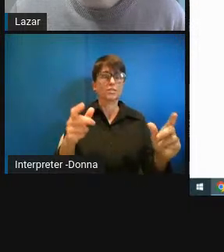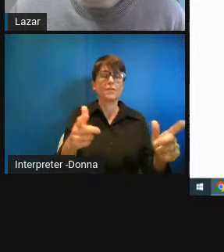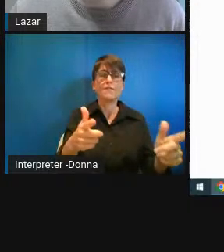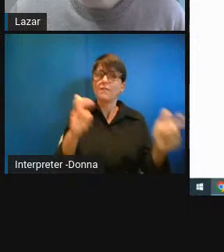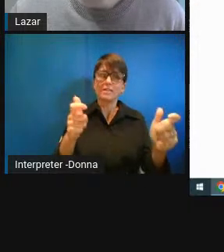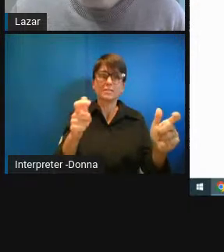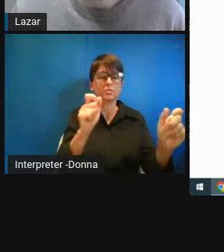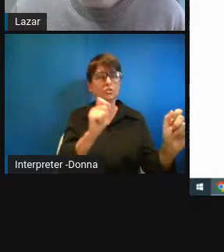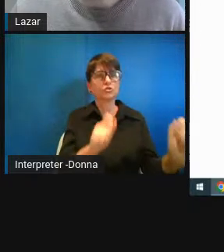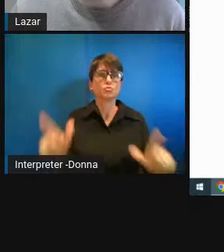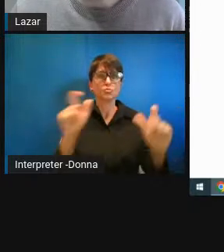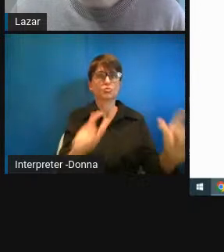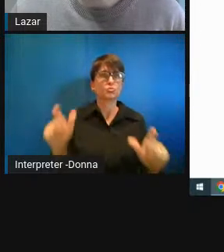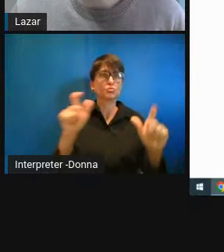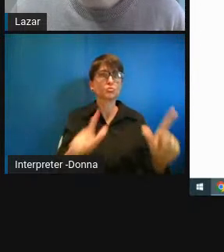Maybe there is not